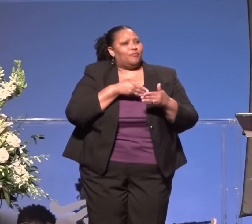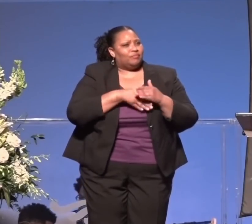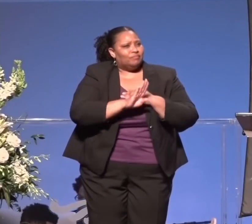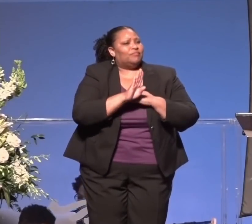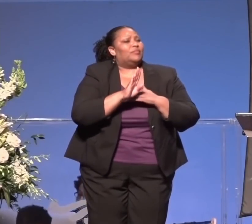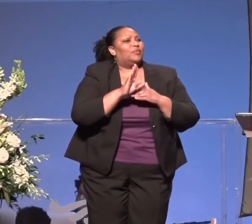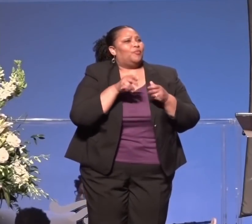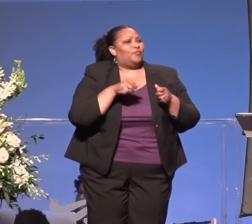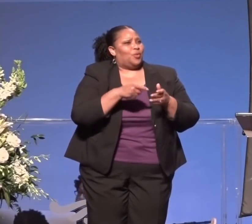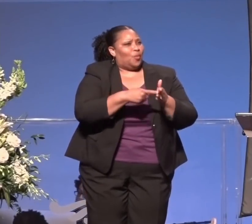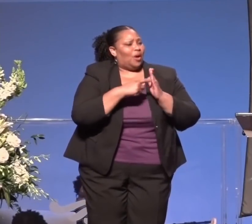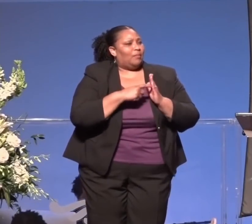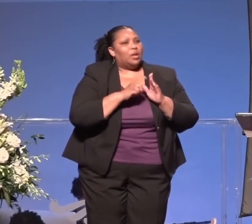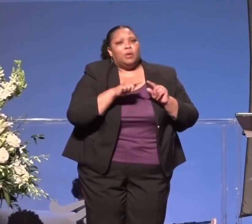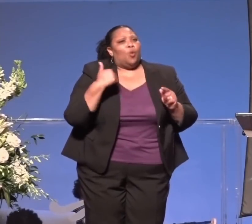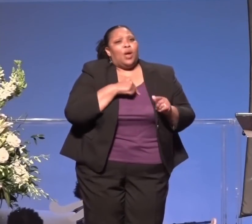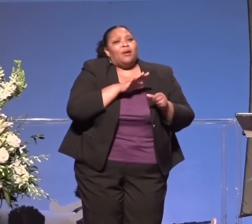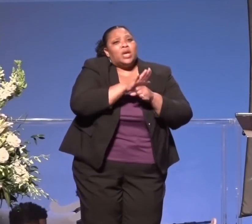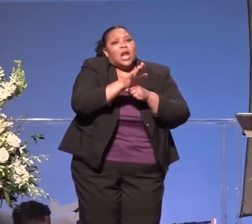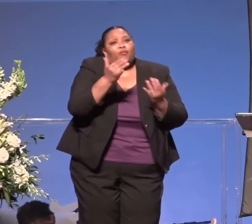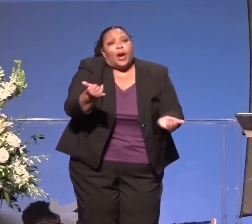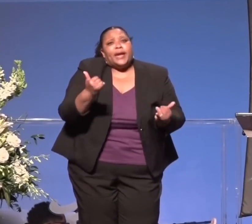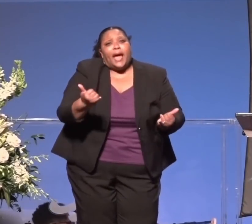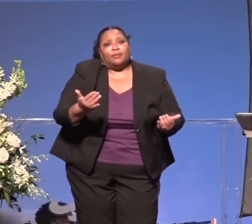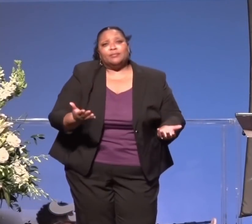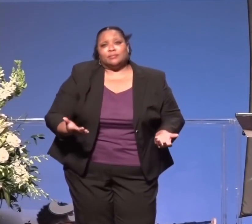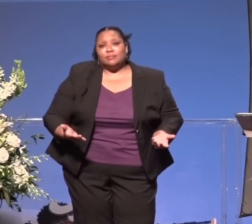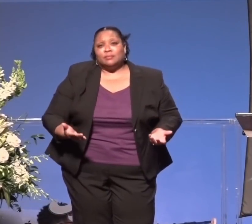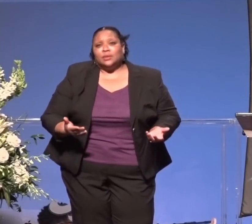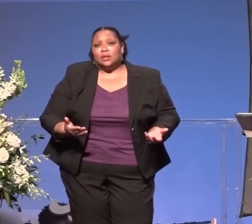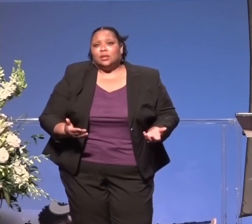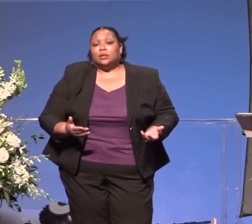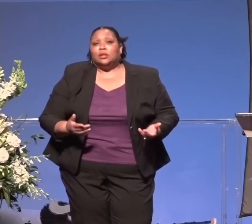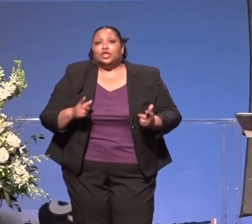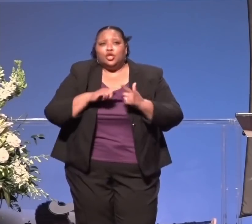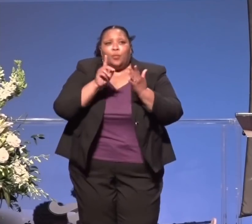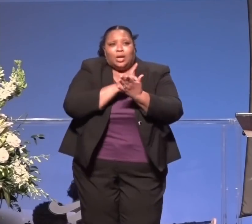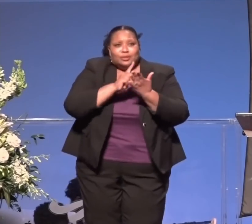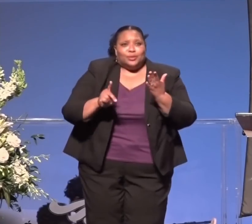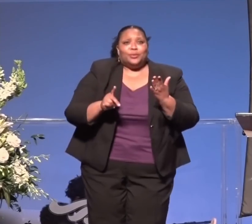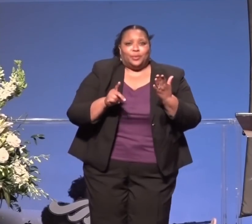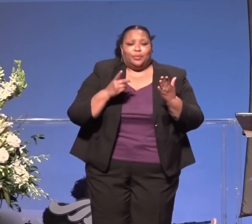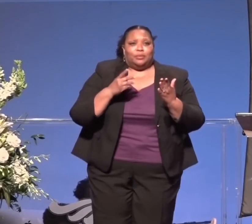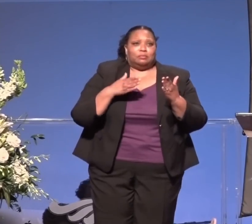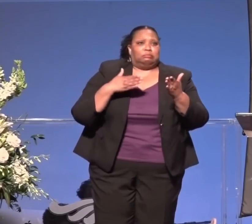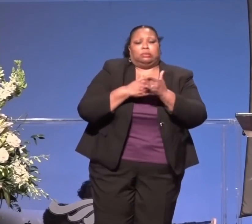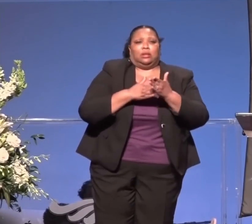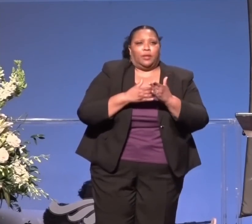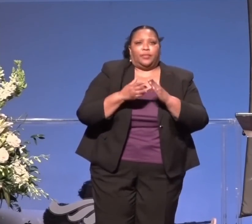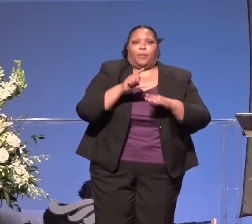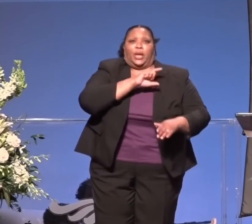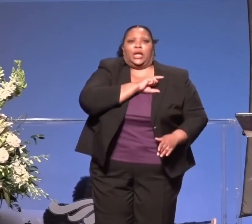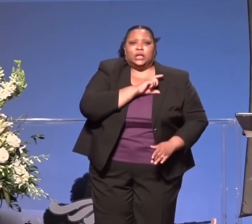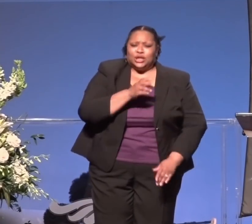CAN USE LETHAL FORCE. YES, WE NEED RESIDENCY REQUIREMENT. ALL OF WHAT THEY PROPOSE IS WHAT WE NEED.